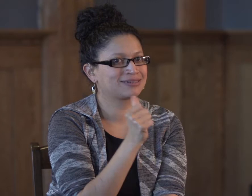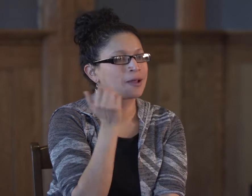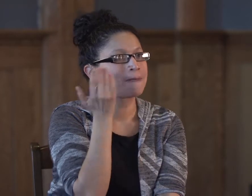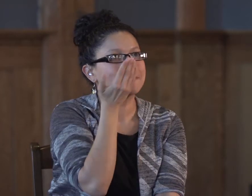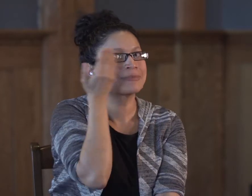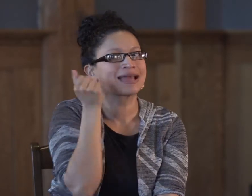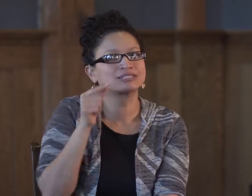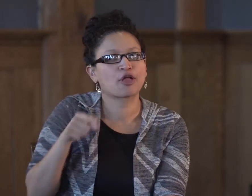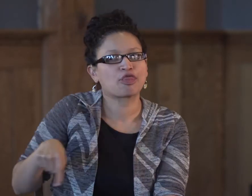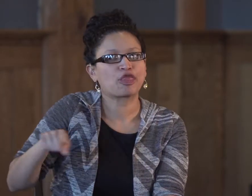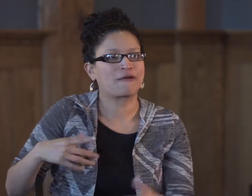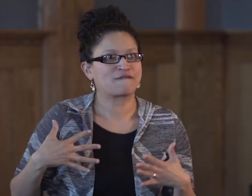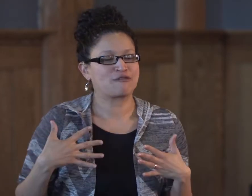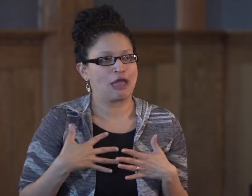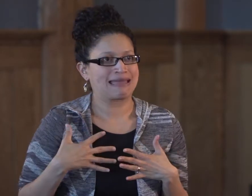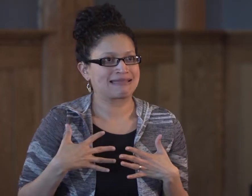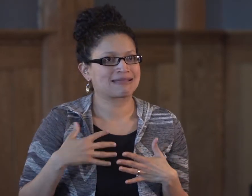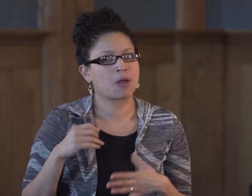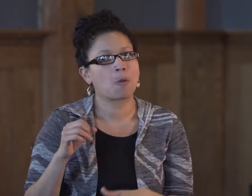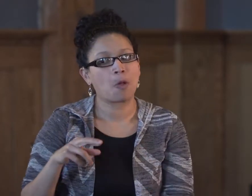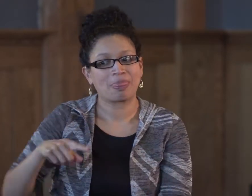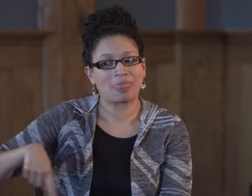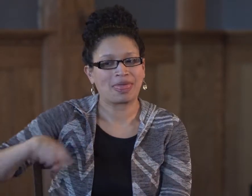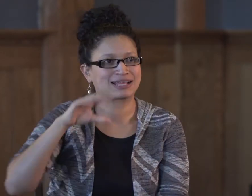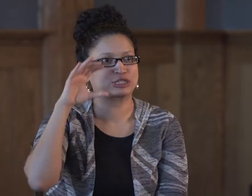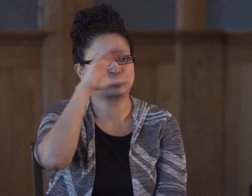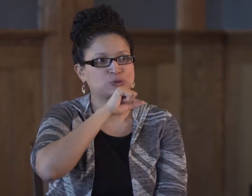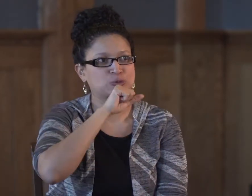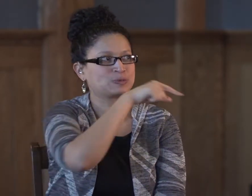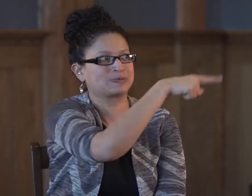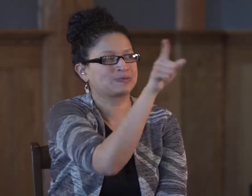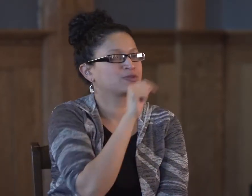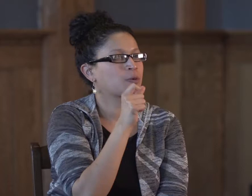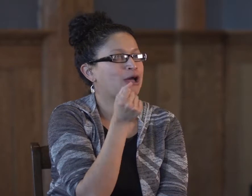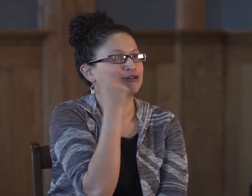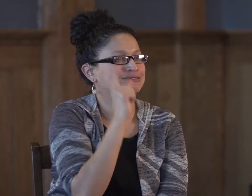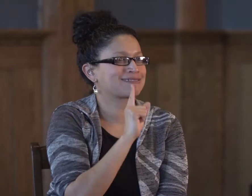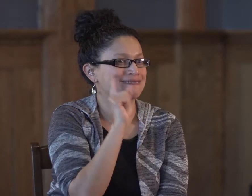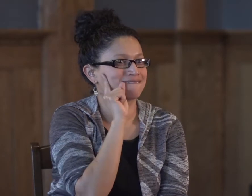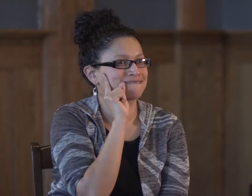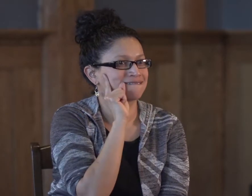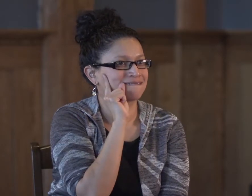that they need support because often, the victims/survivors are afraid and will assume